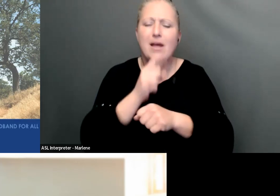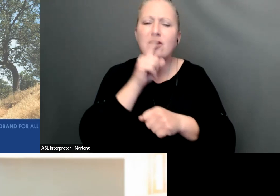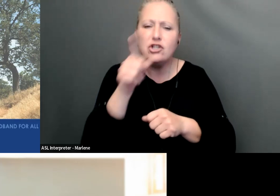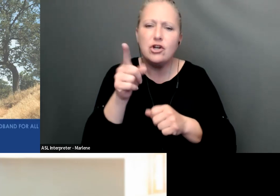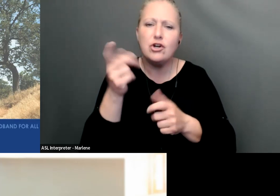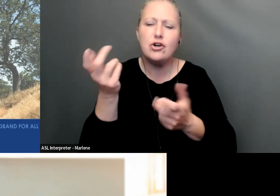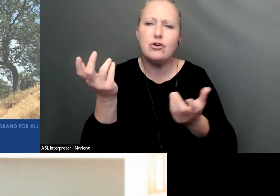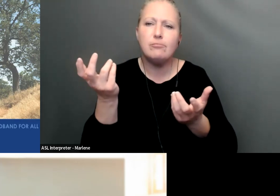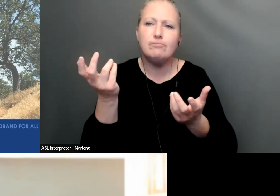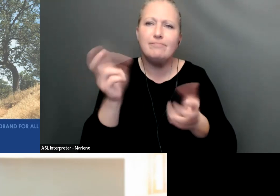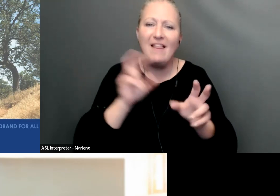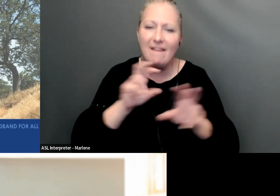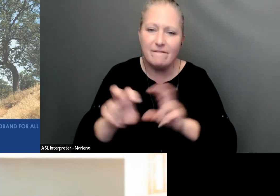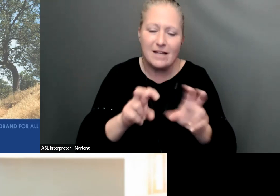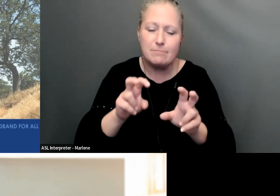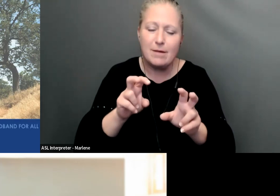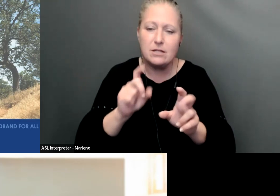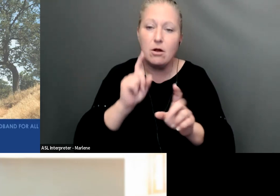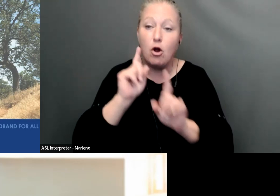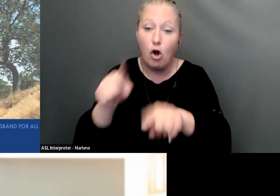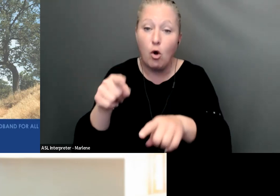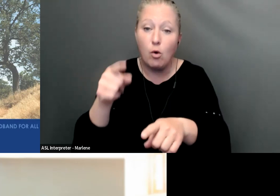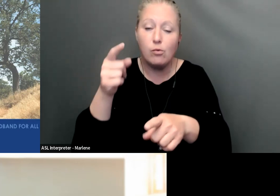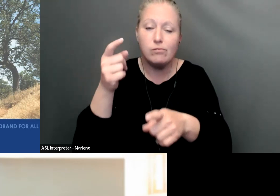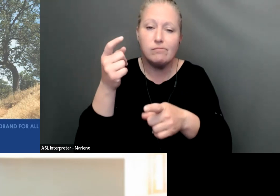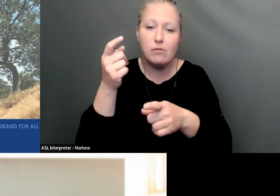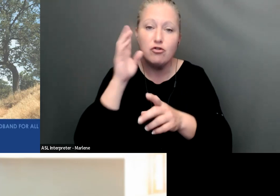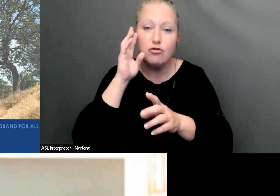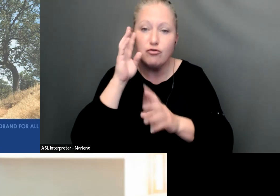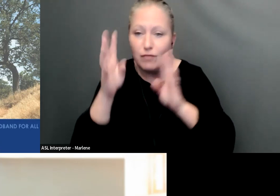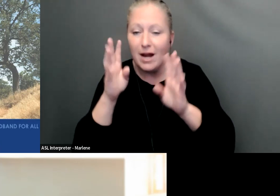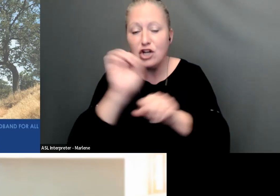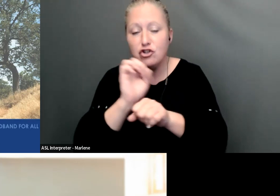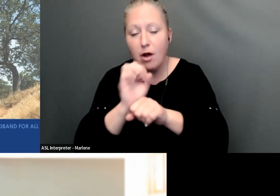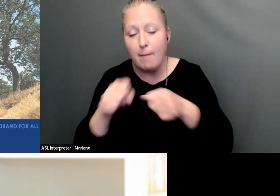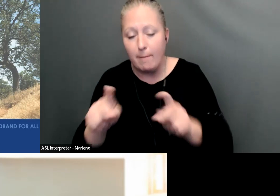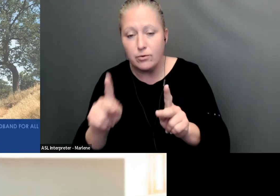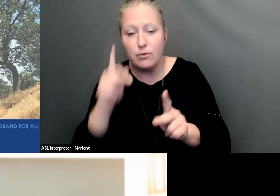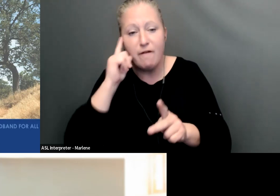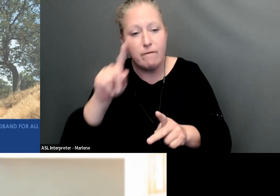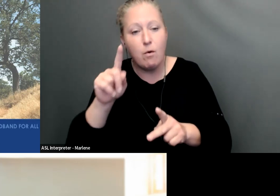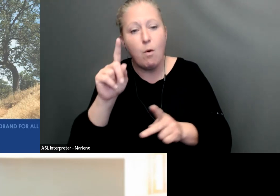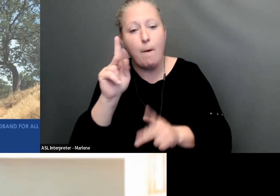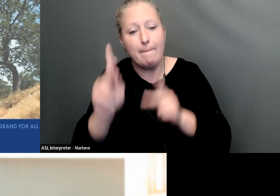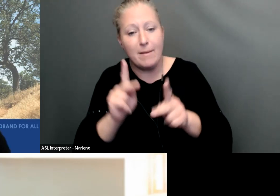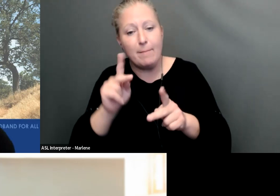the the investments go towards creating job opportunities for members of the 8 covered